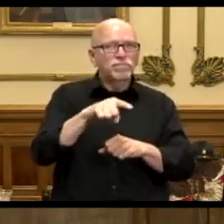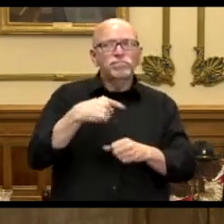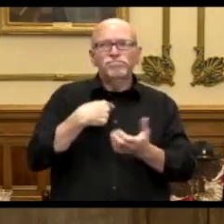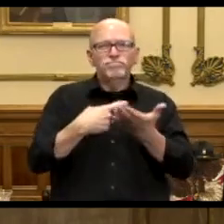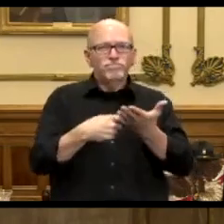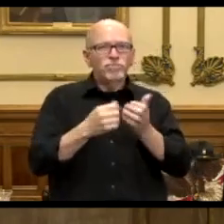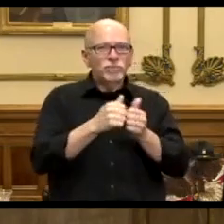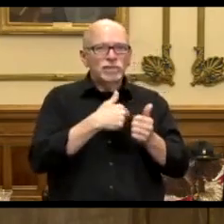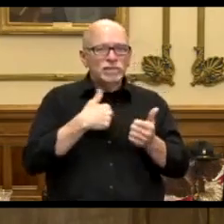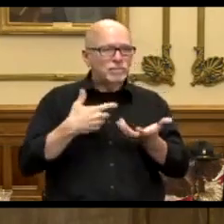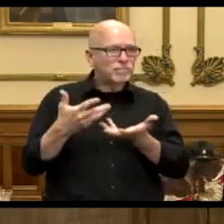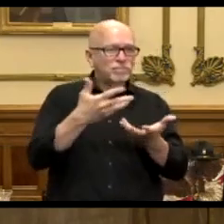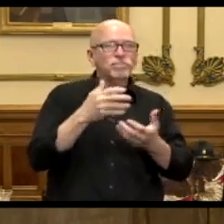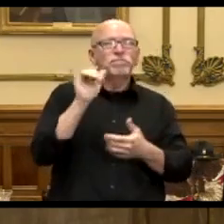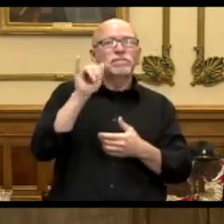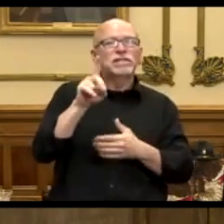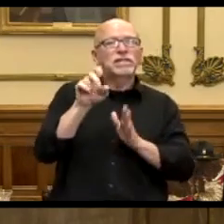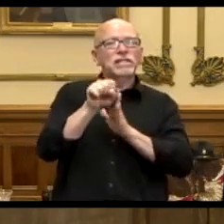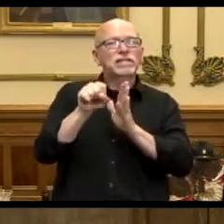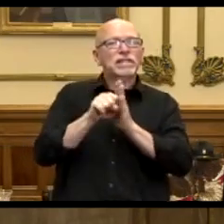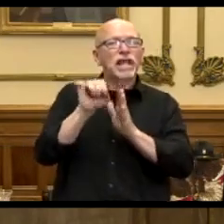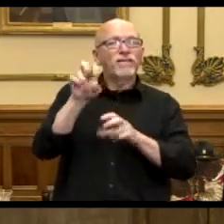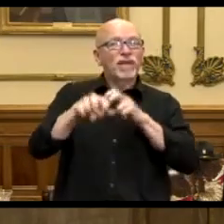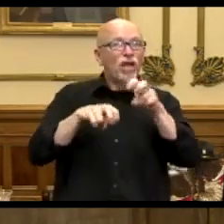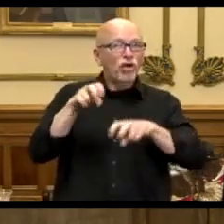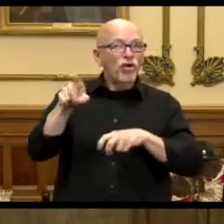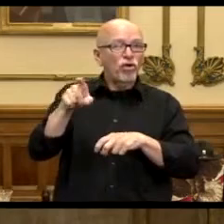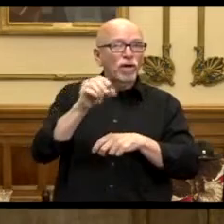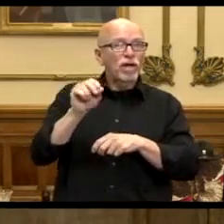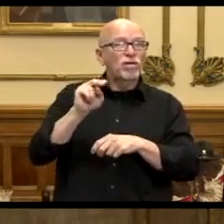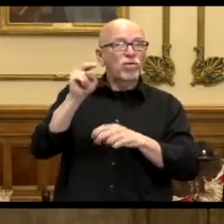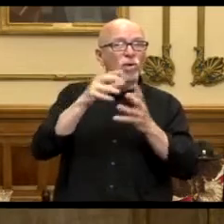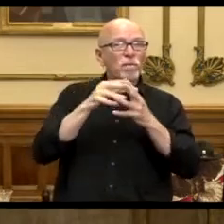with us, the Indiana State Fairgrounds and Northern American Midway entire